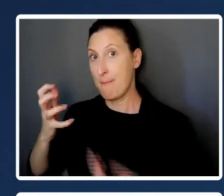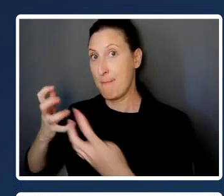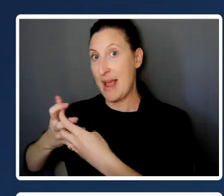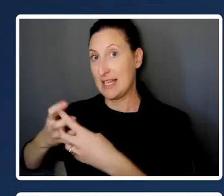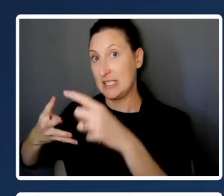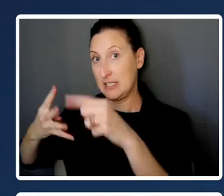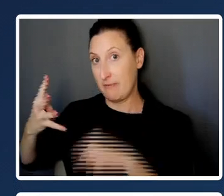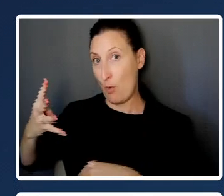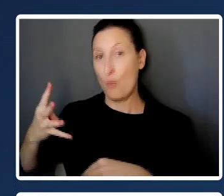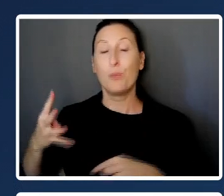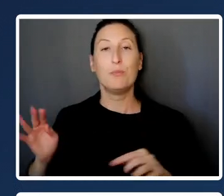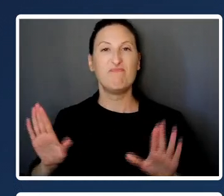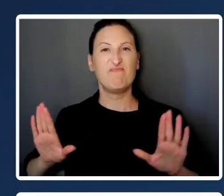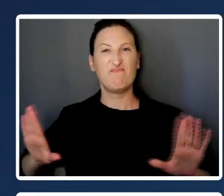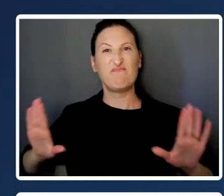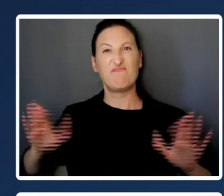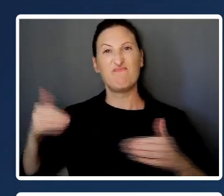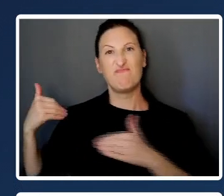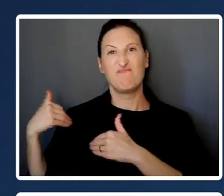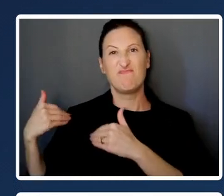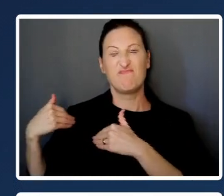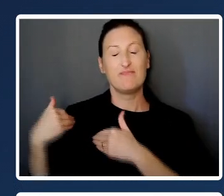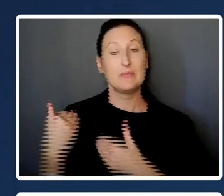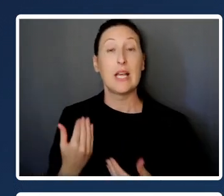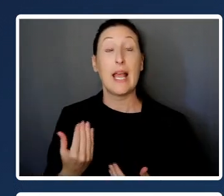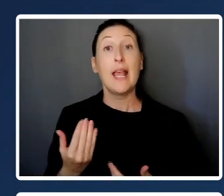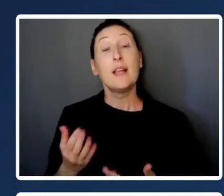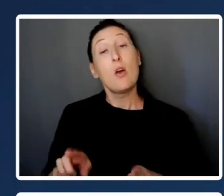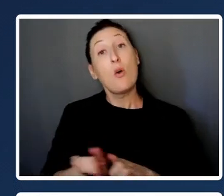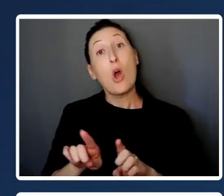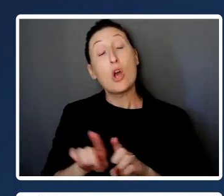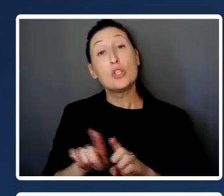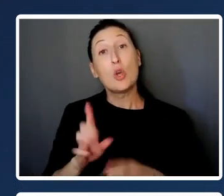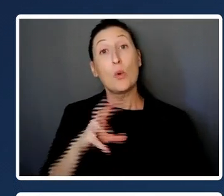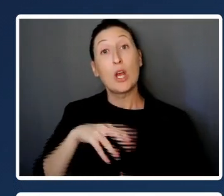And then they also include proposed artwork. So, artwork is not generally